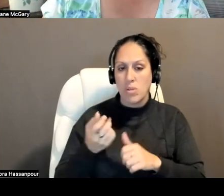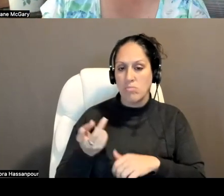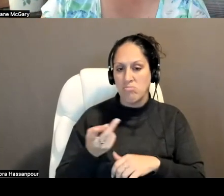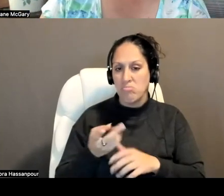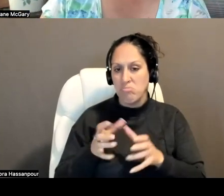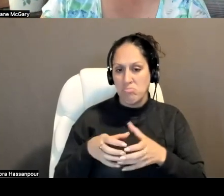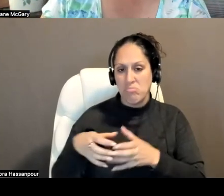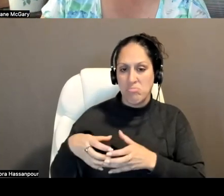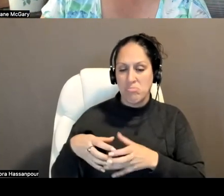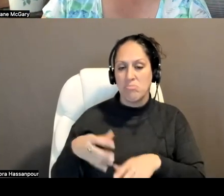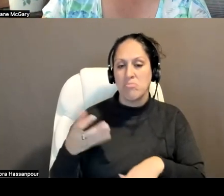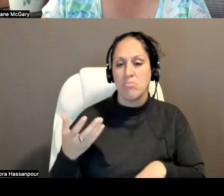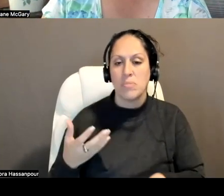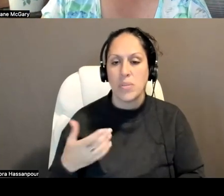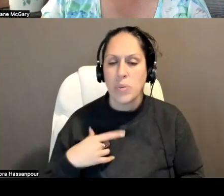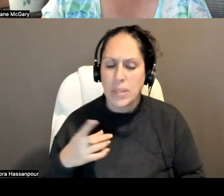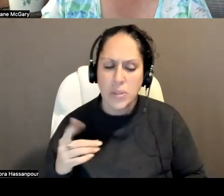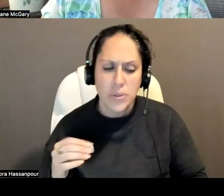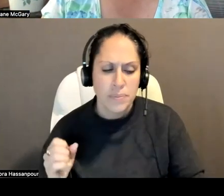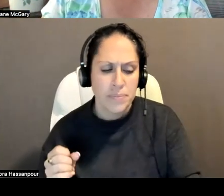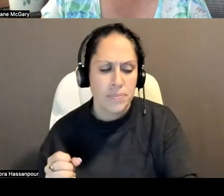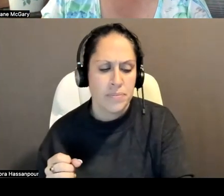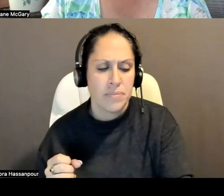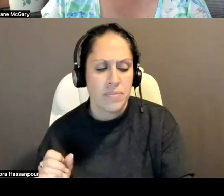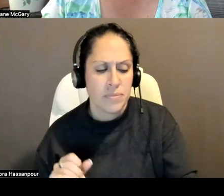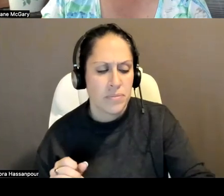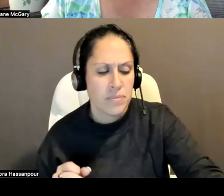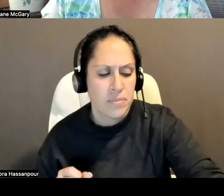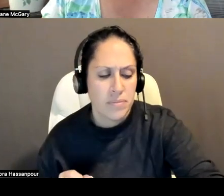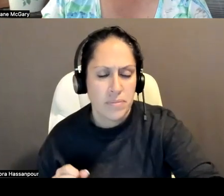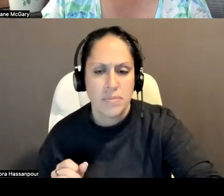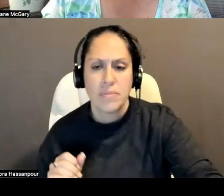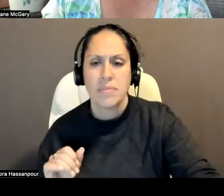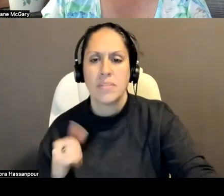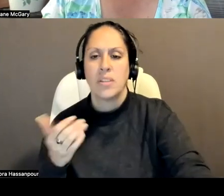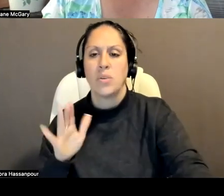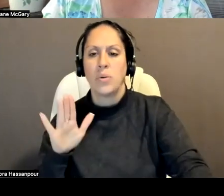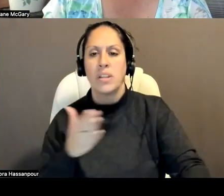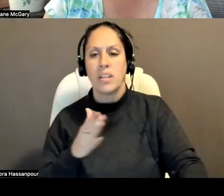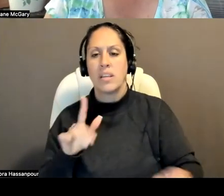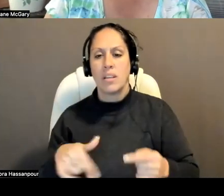on each other? We do, uh, and also another, uh, great thing about calling ourselves